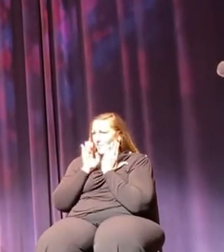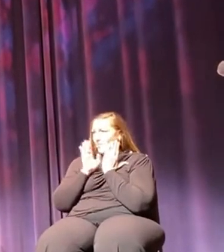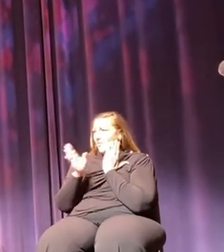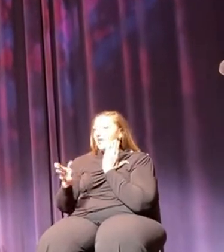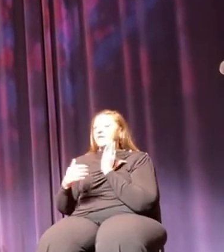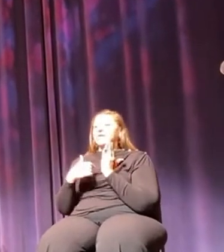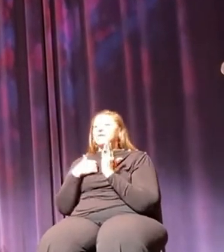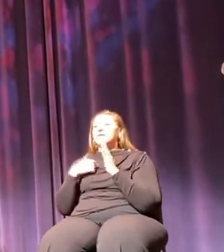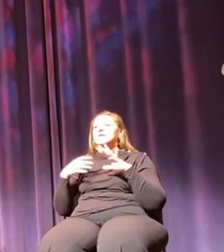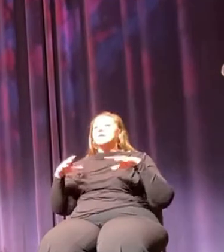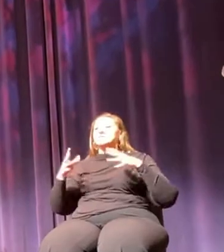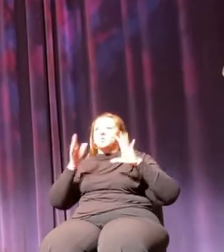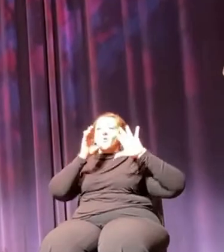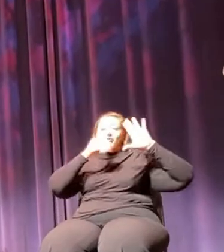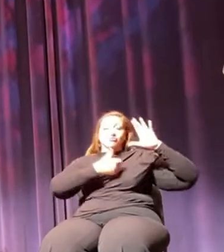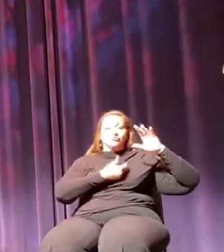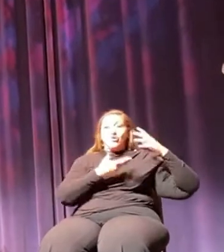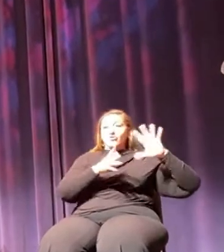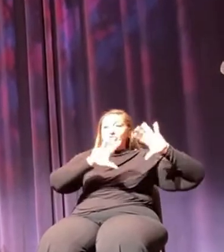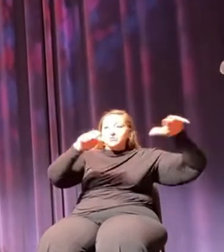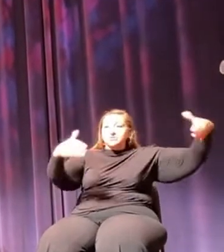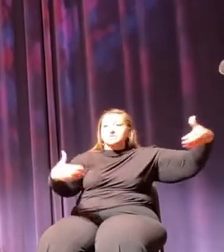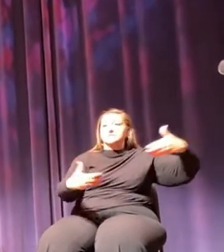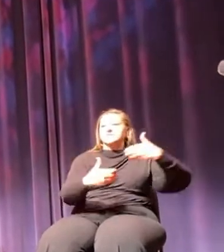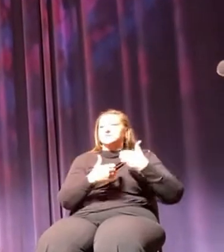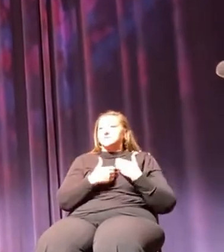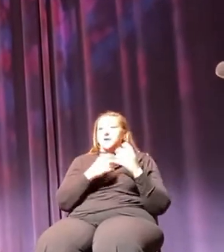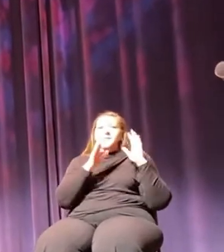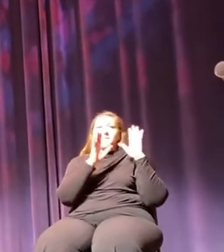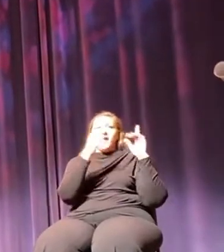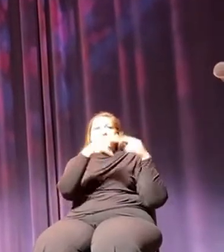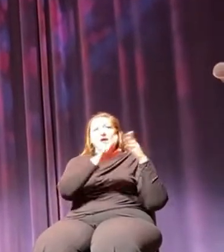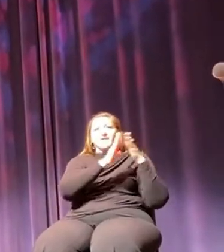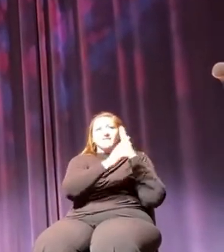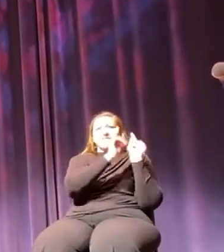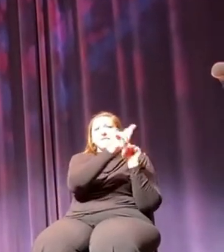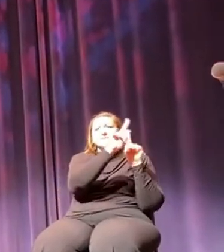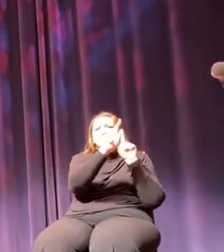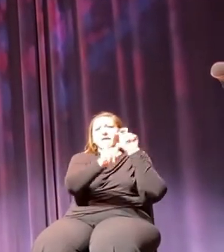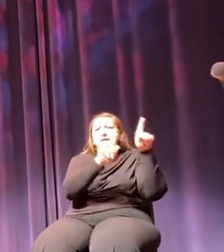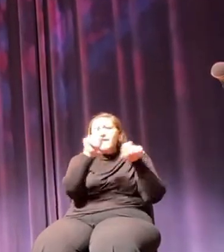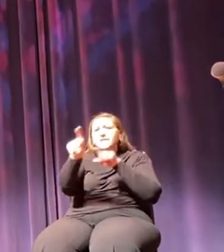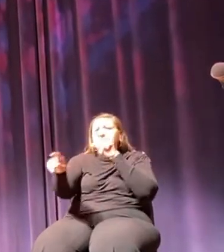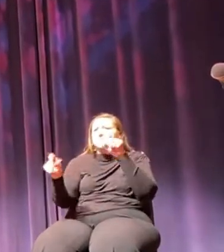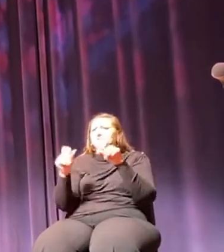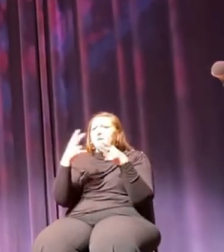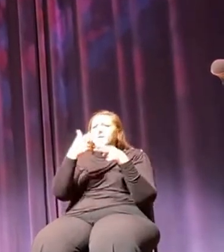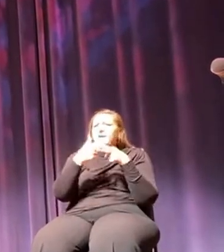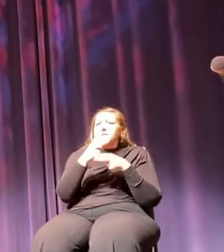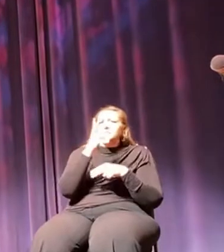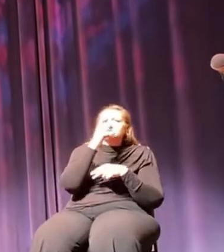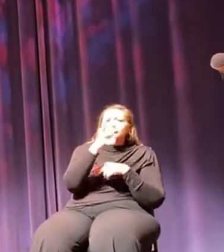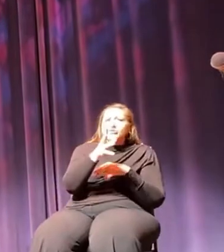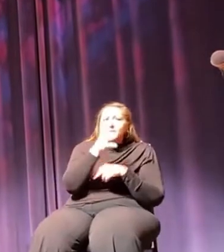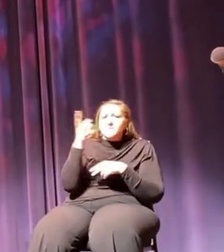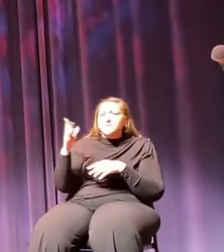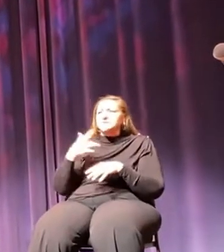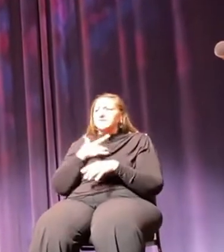So we huddled our daughters, made rounds in villages, asked for names of grandmothers and what does it feel like in your body